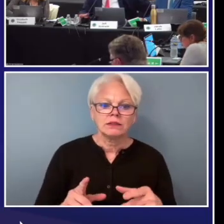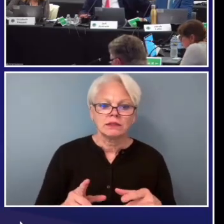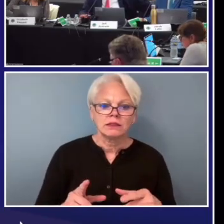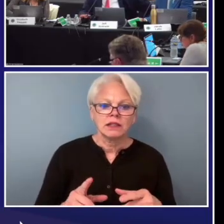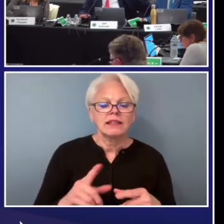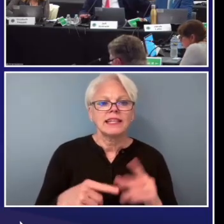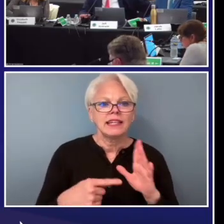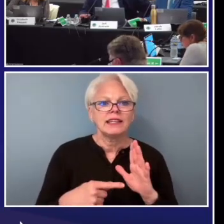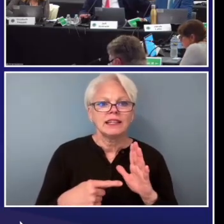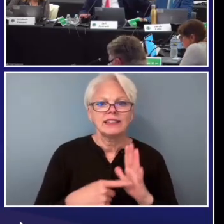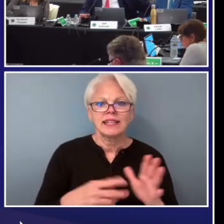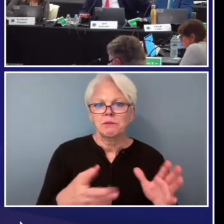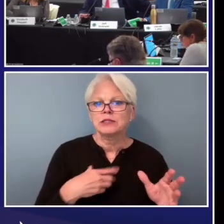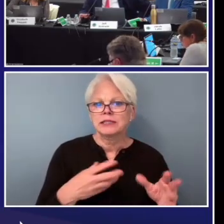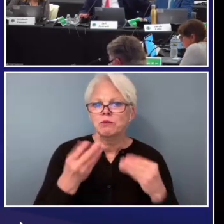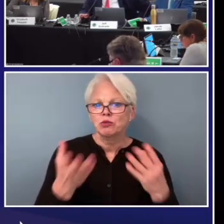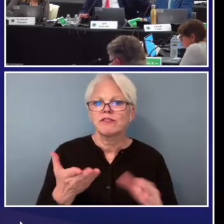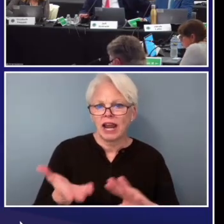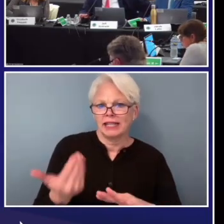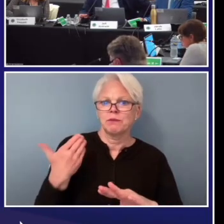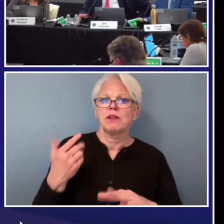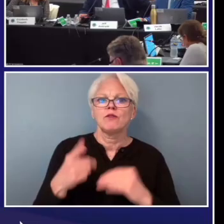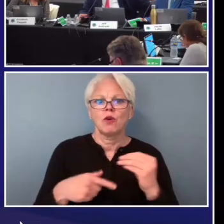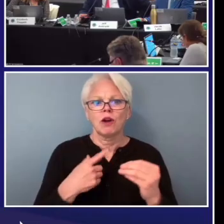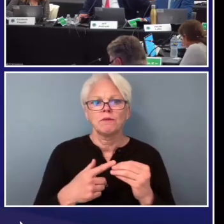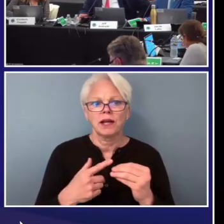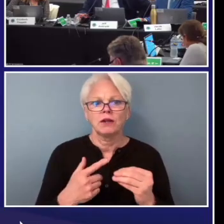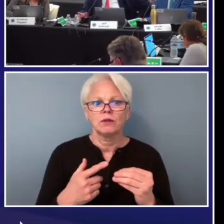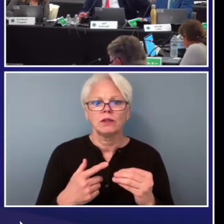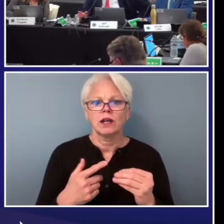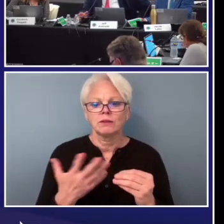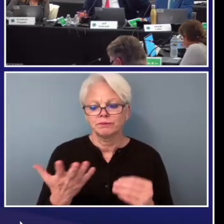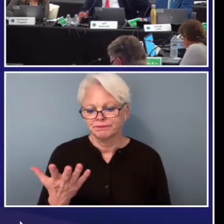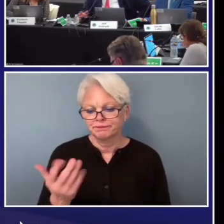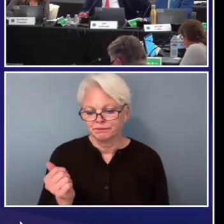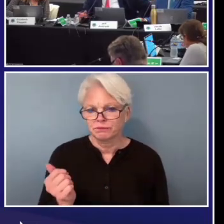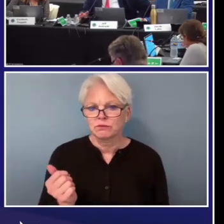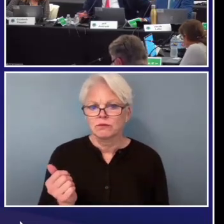that I provided, um, earlier with regard to, um, The the restraint